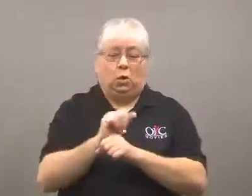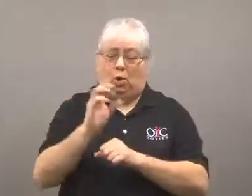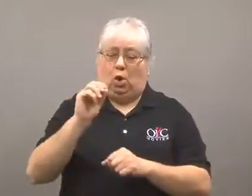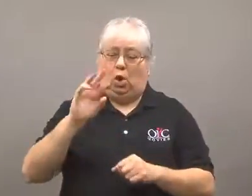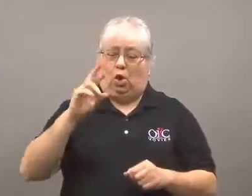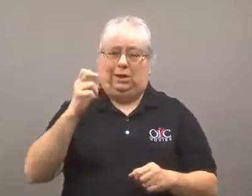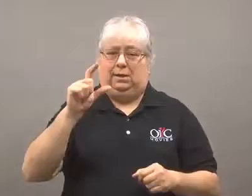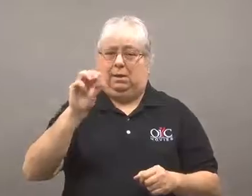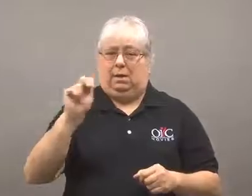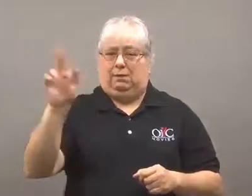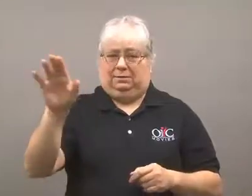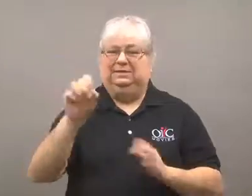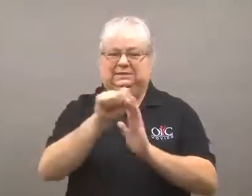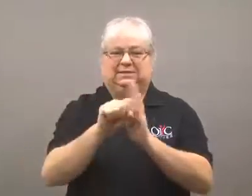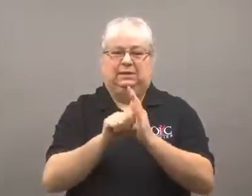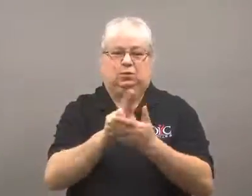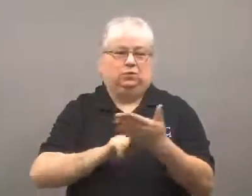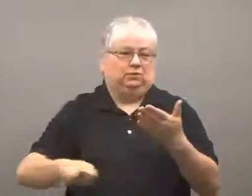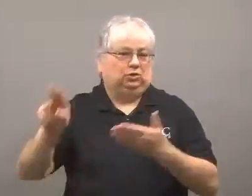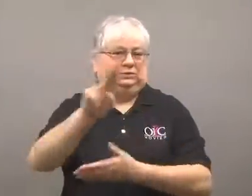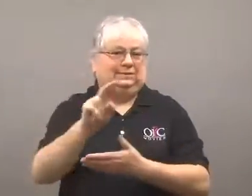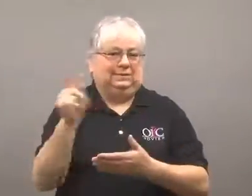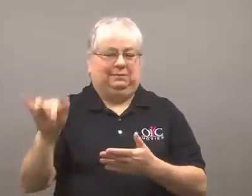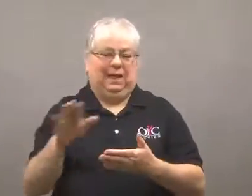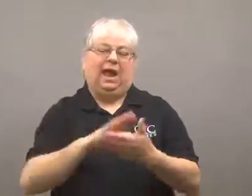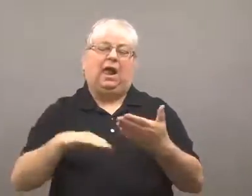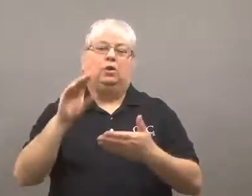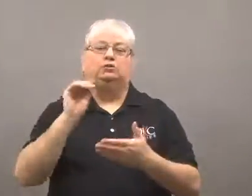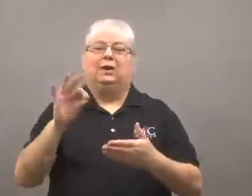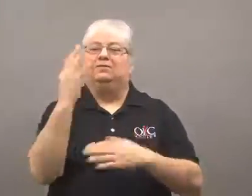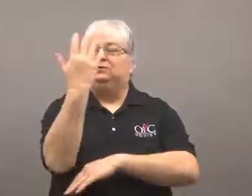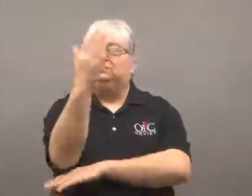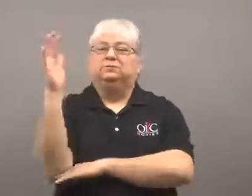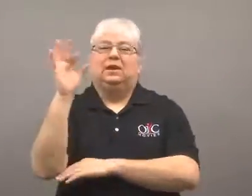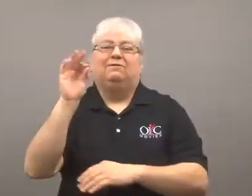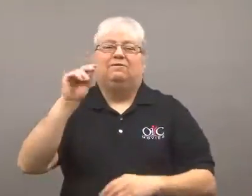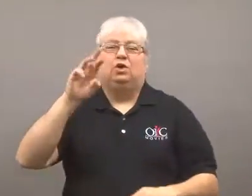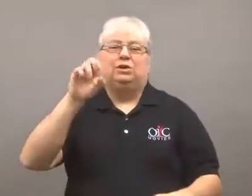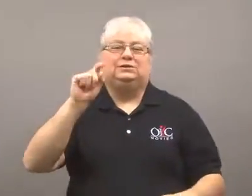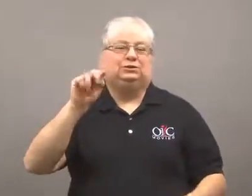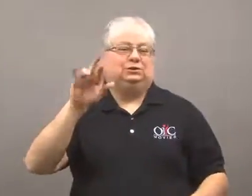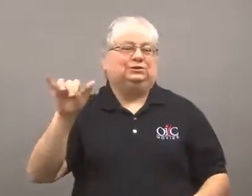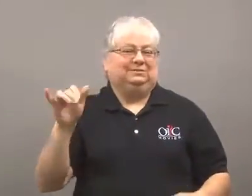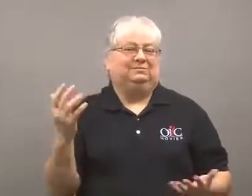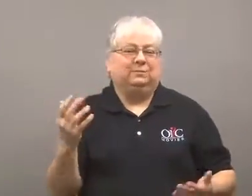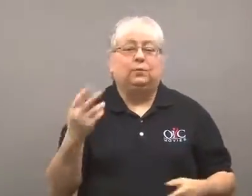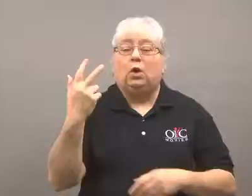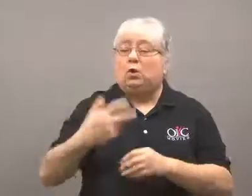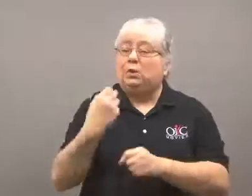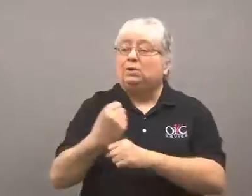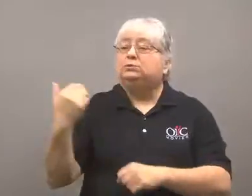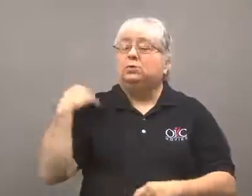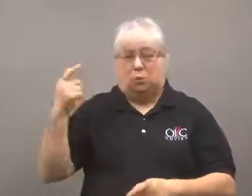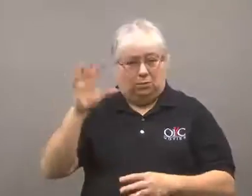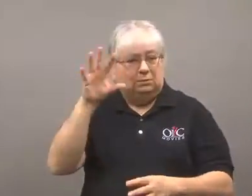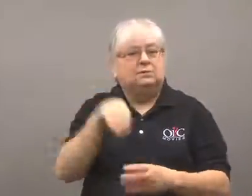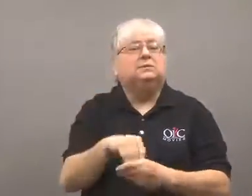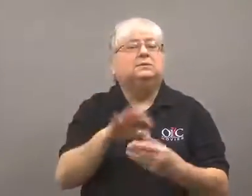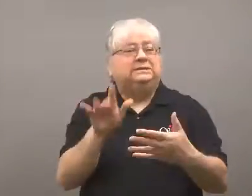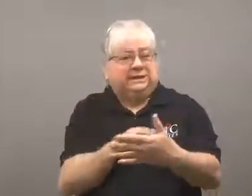Oregon State University in the college of Forestry.